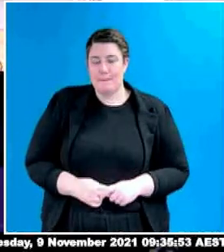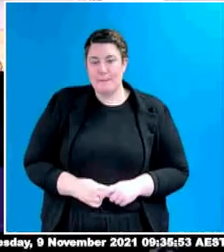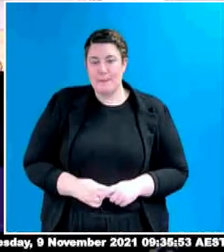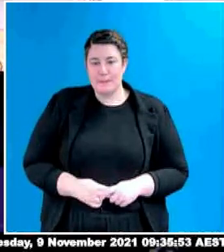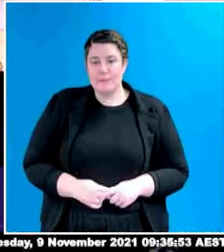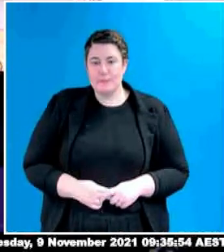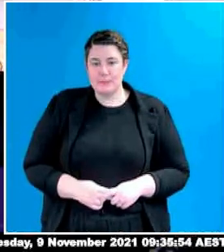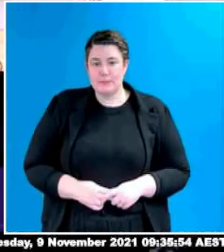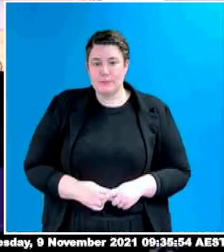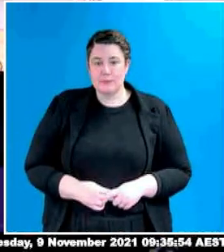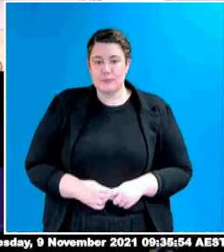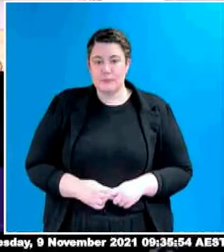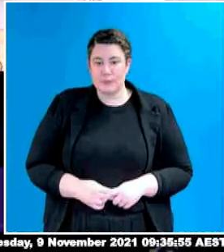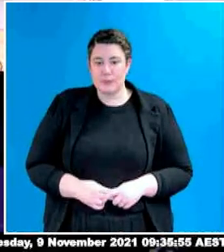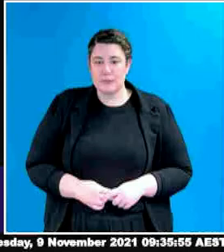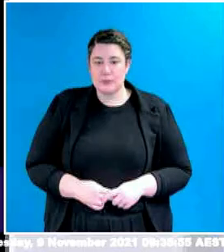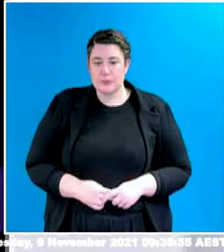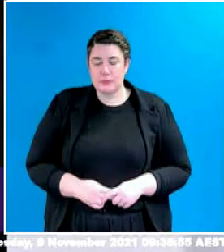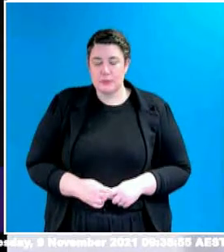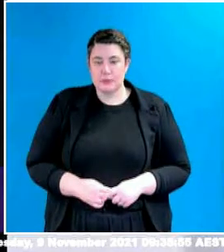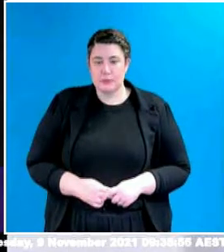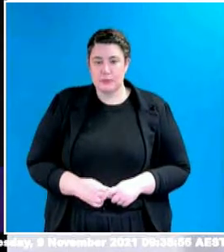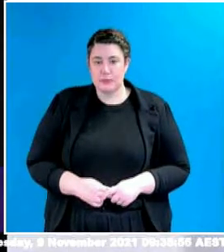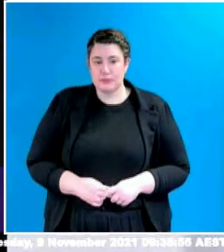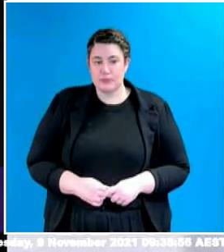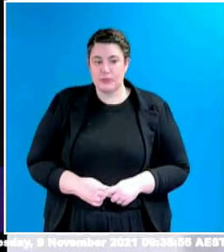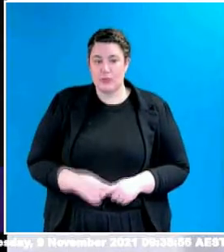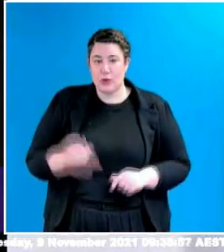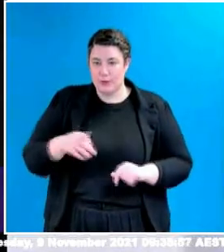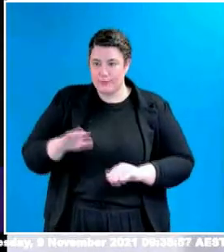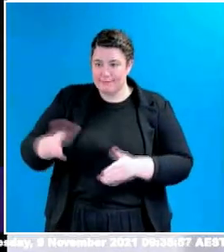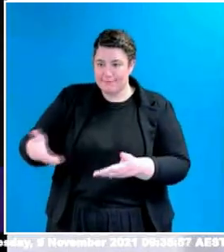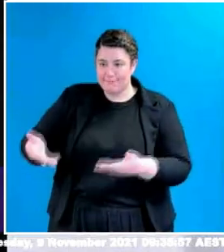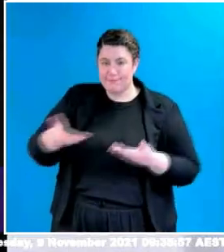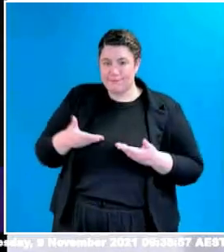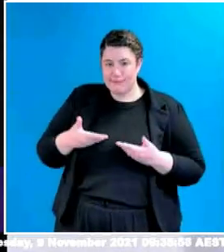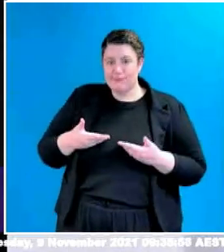Dr Watchirs, you prepared a fairly detailed resume for the Royal